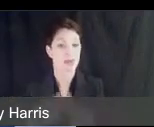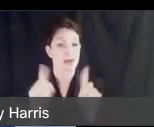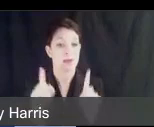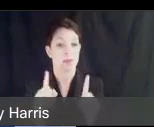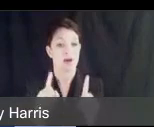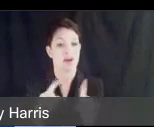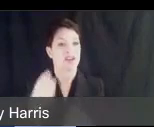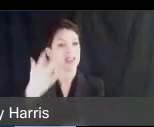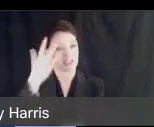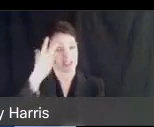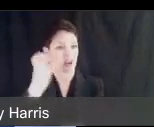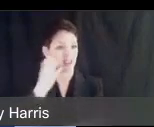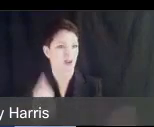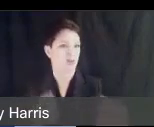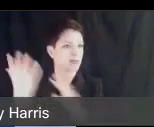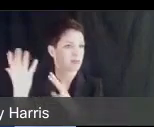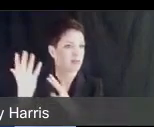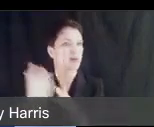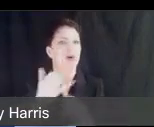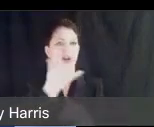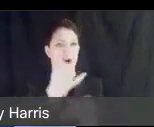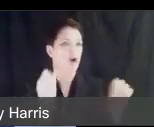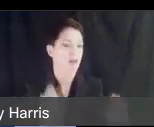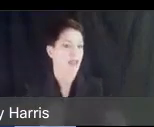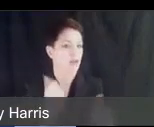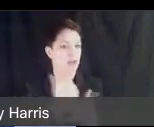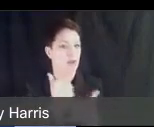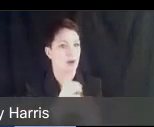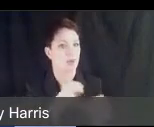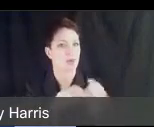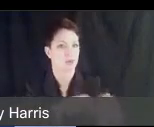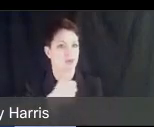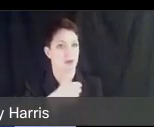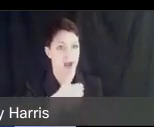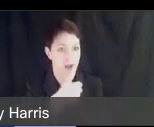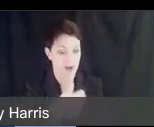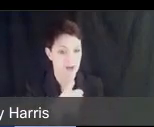out of the equation. So you can still get connected to those rides without